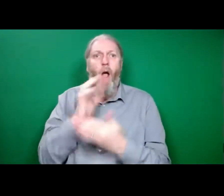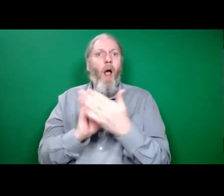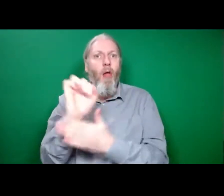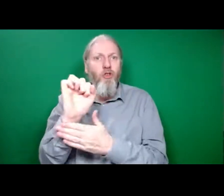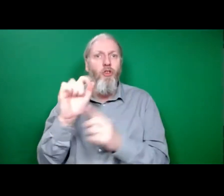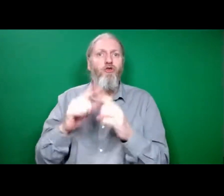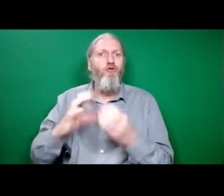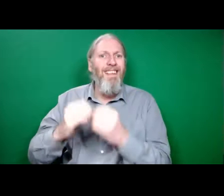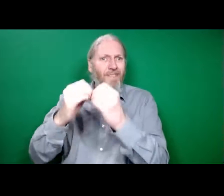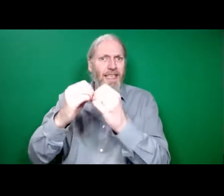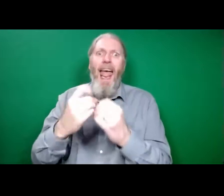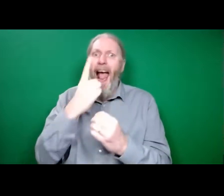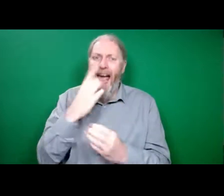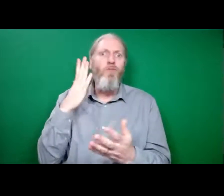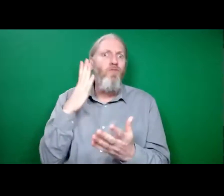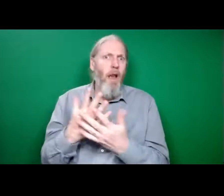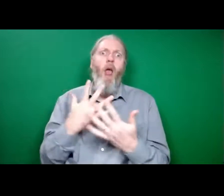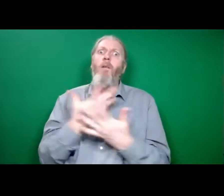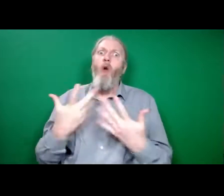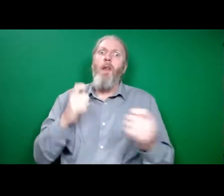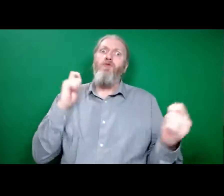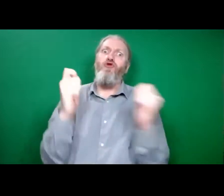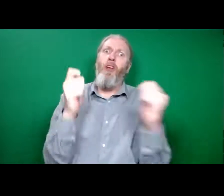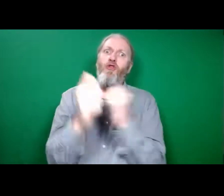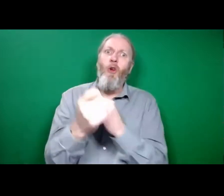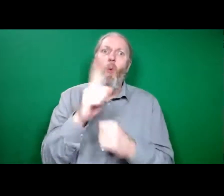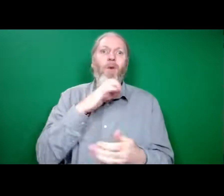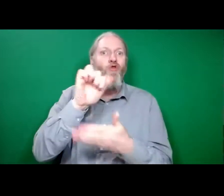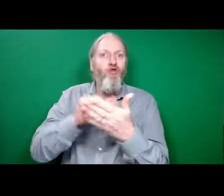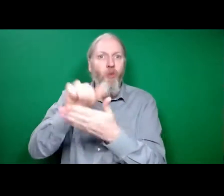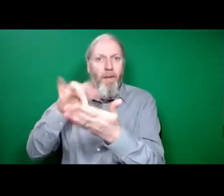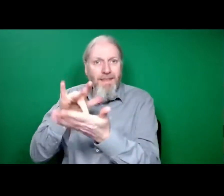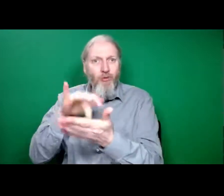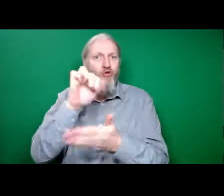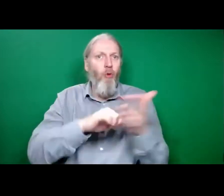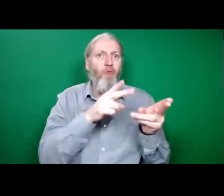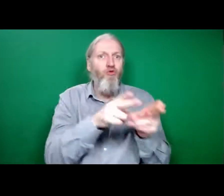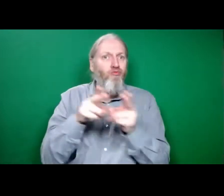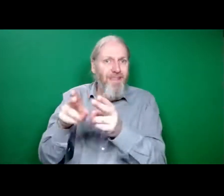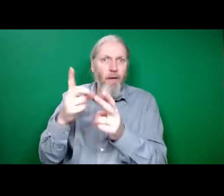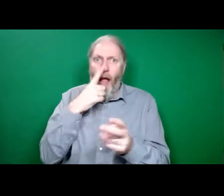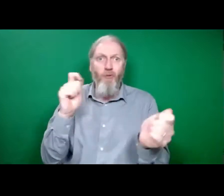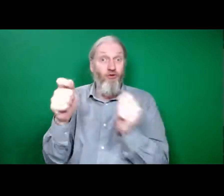recovery and are you newals strategy. I will hand over to Hazel for a bit of an introduction